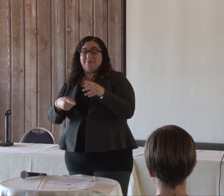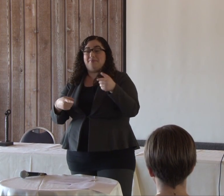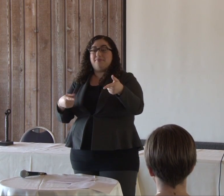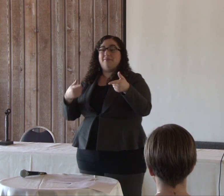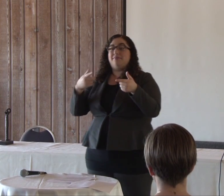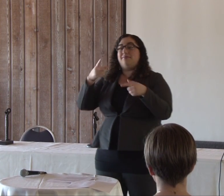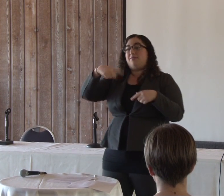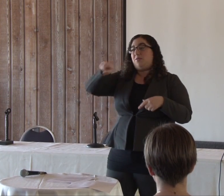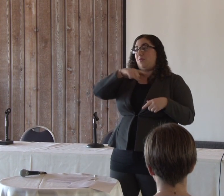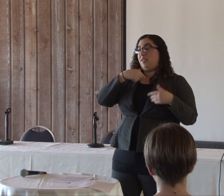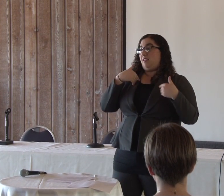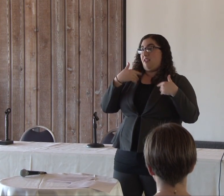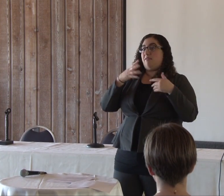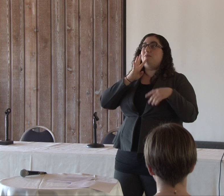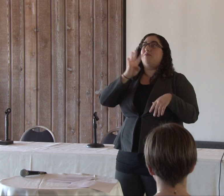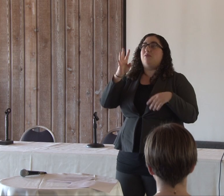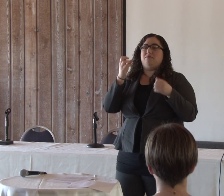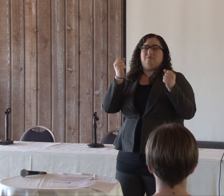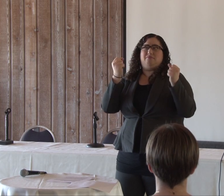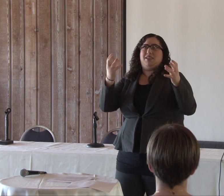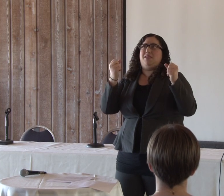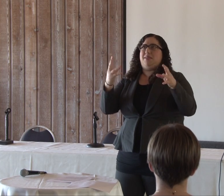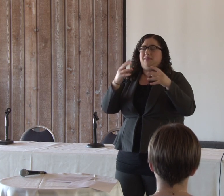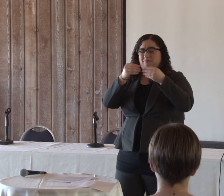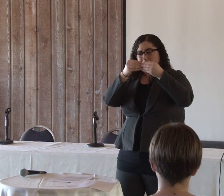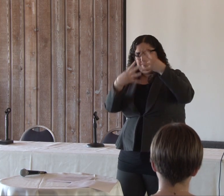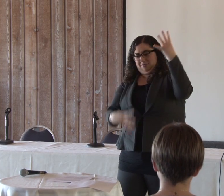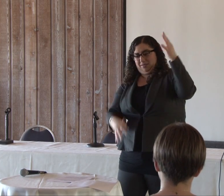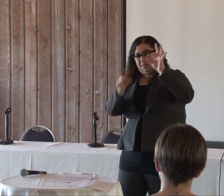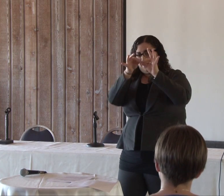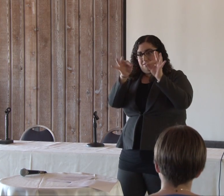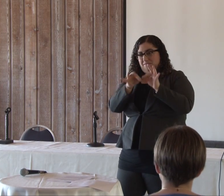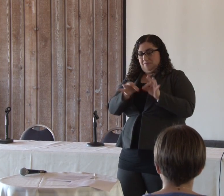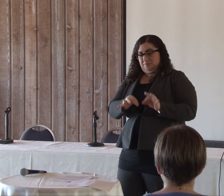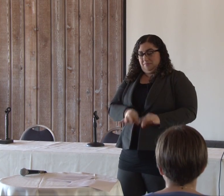Sometimes they actually use a different type of sign language. Like for example.